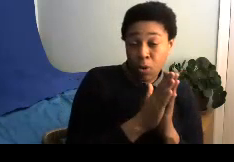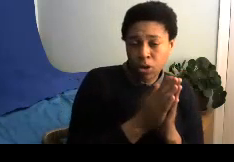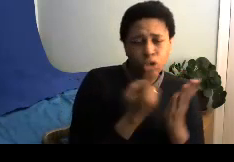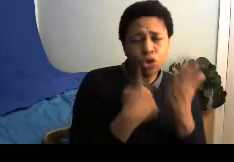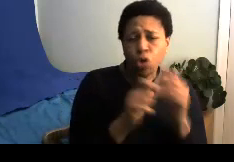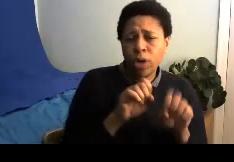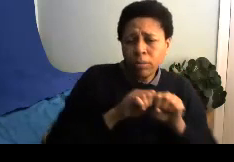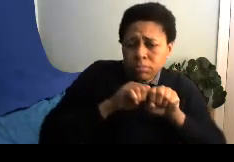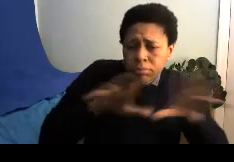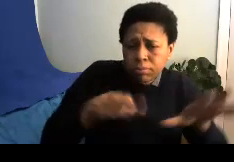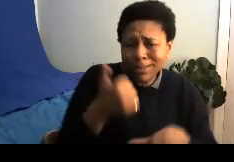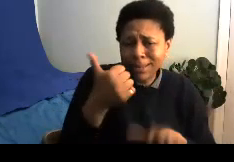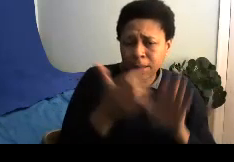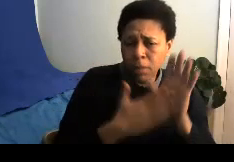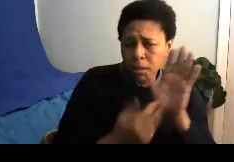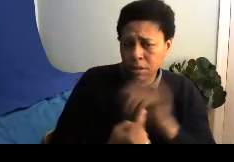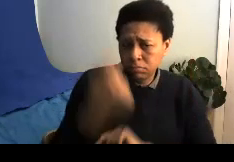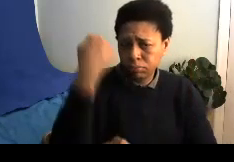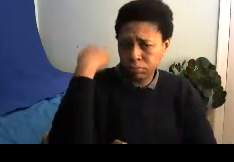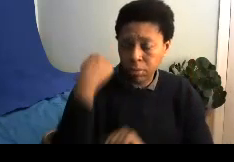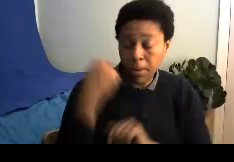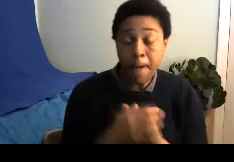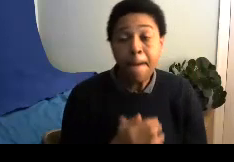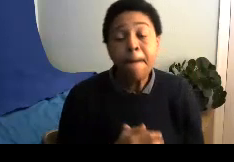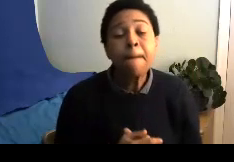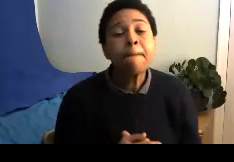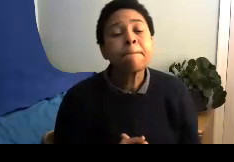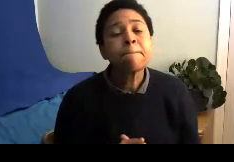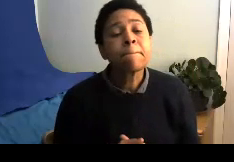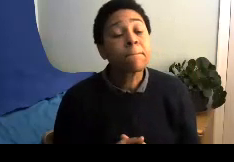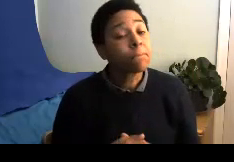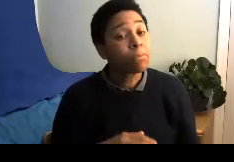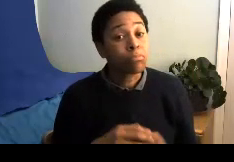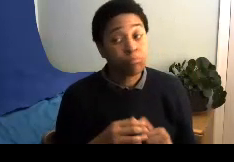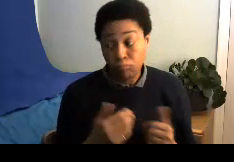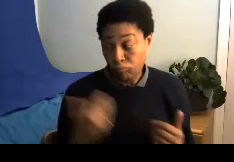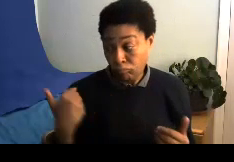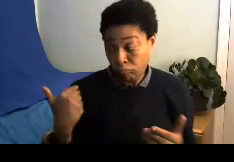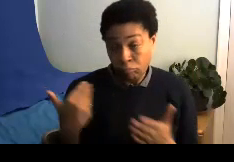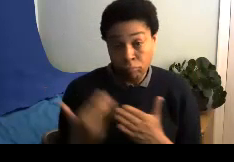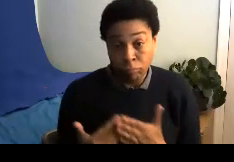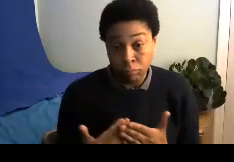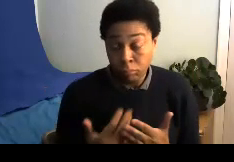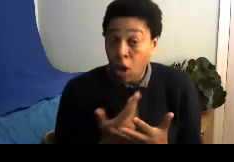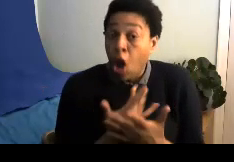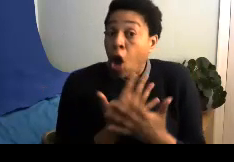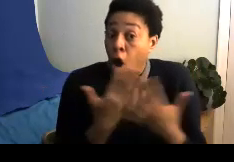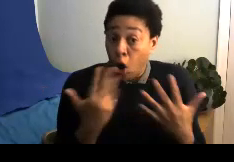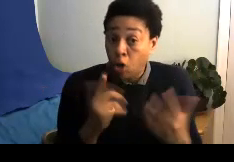months, so it's already sort of got a lot of interest from, from